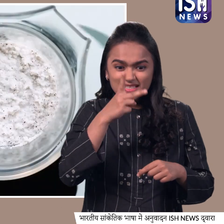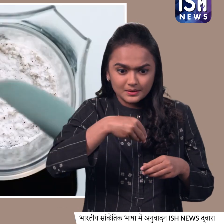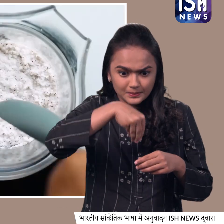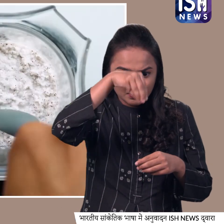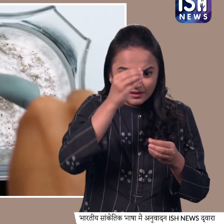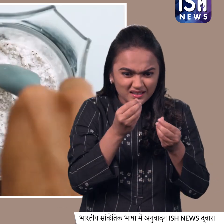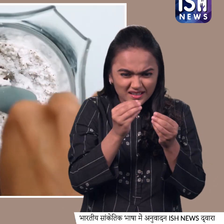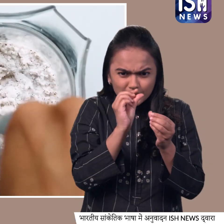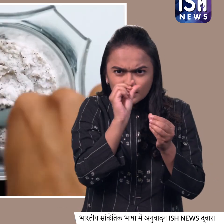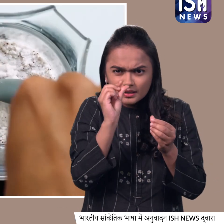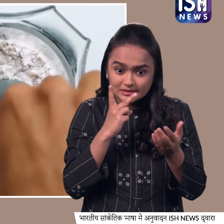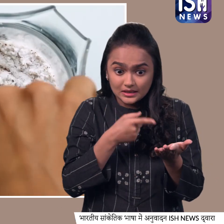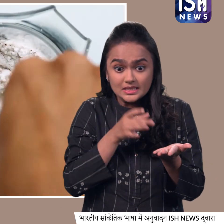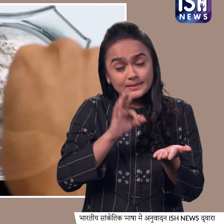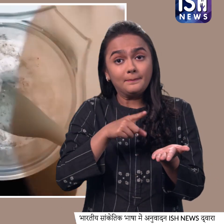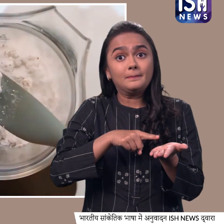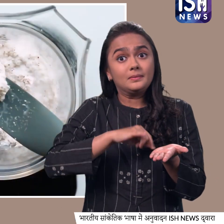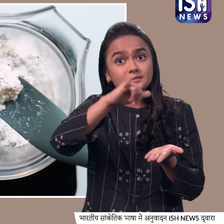You will get a mixture like this.